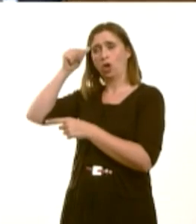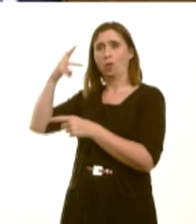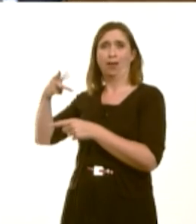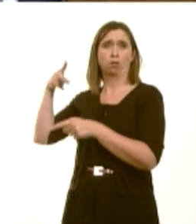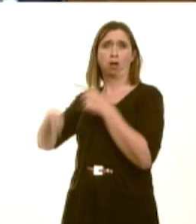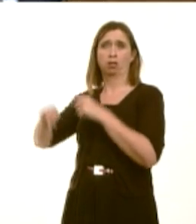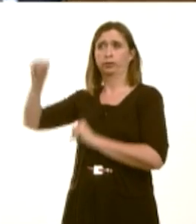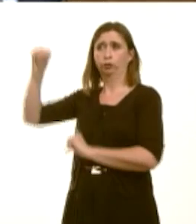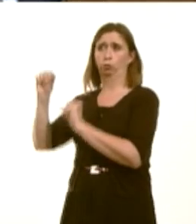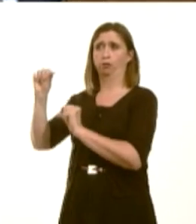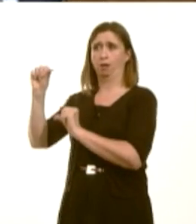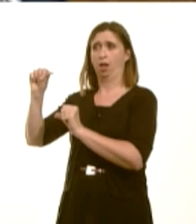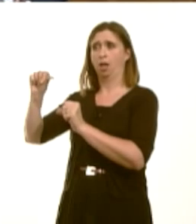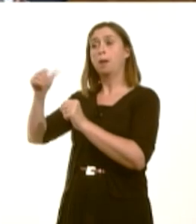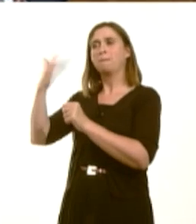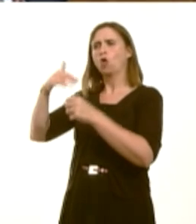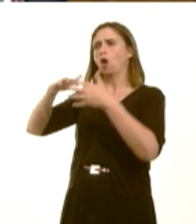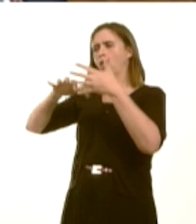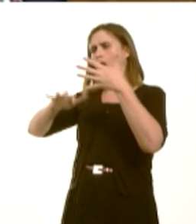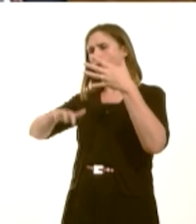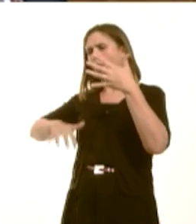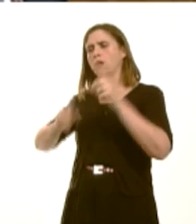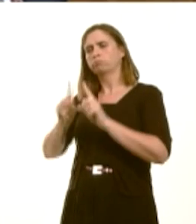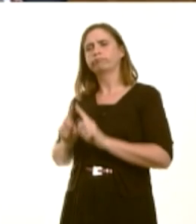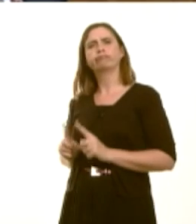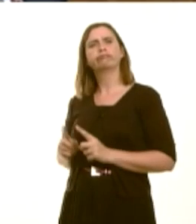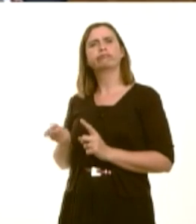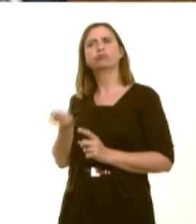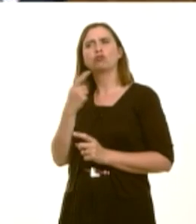a decision was taken to remove a number of drugs from that fund for particular conditions